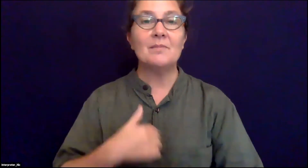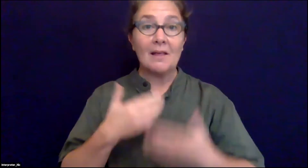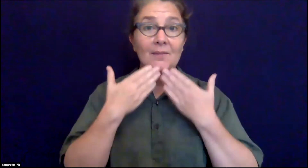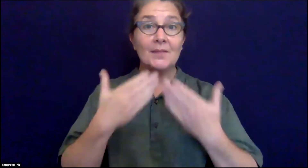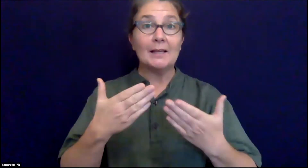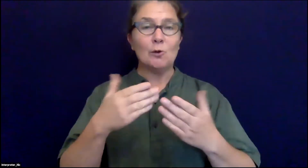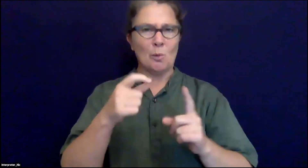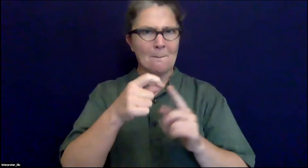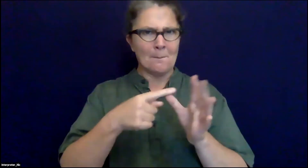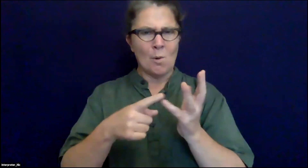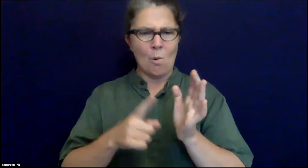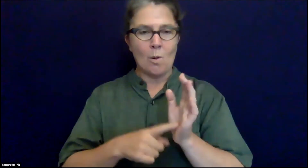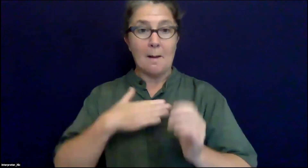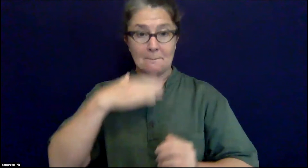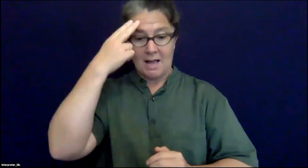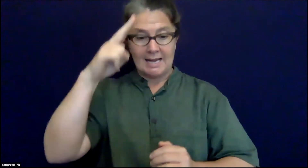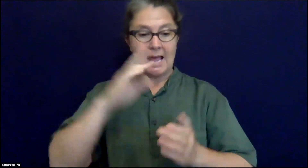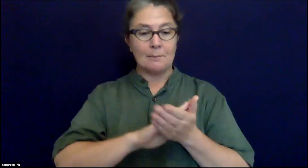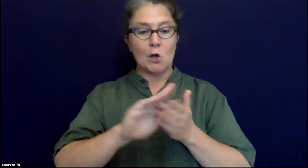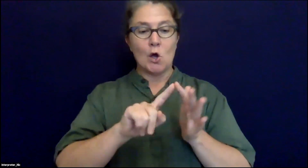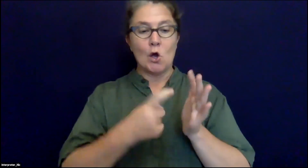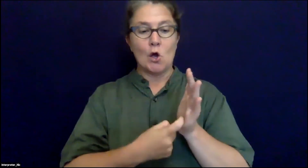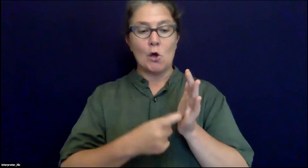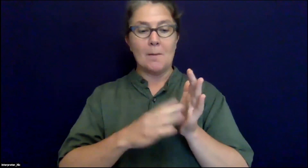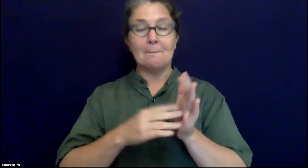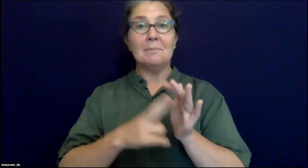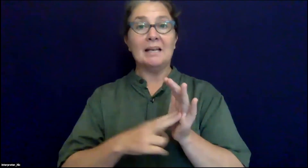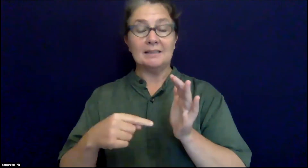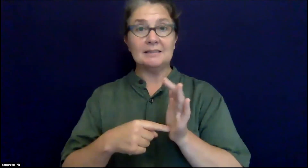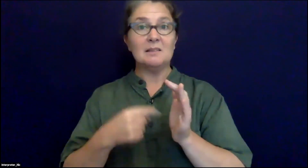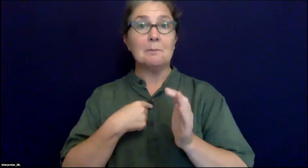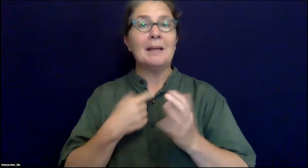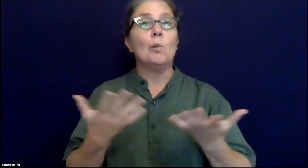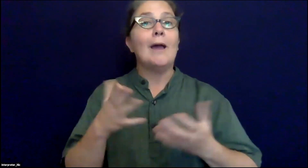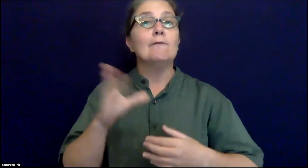Lovely to meet you. My name is Herman. I'm from Bendigo Kangan Institute and I’m the Manager of